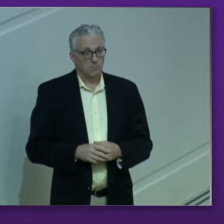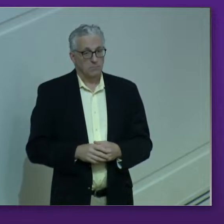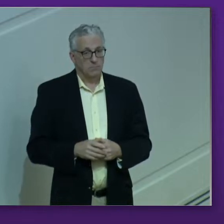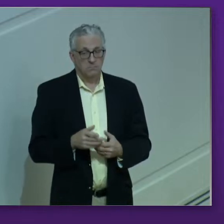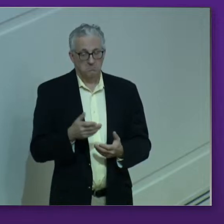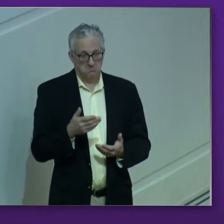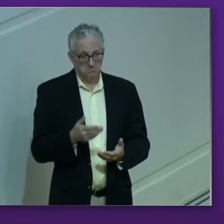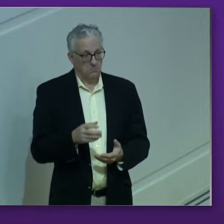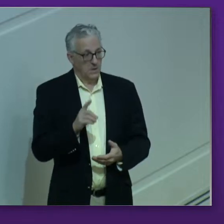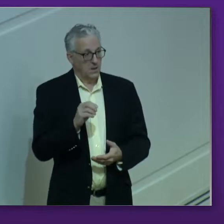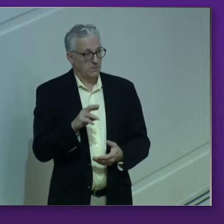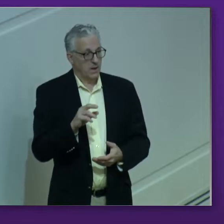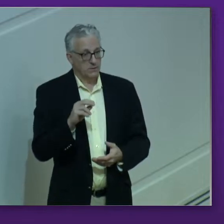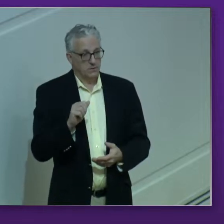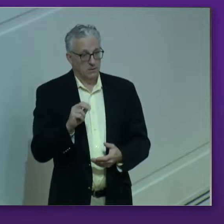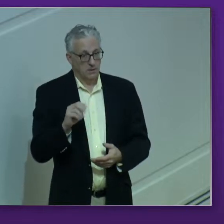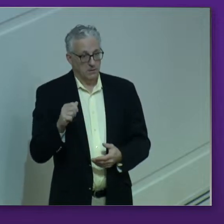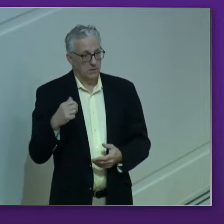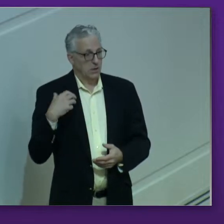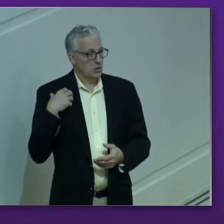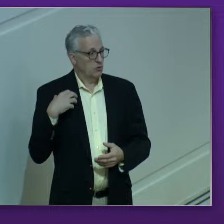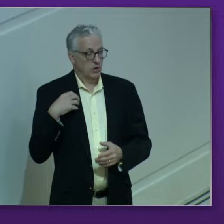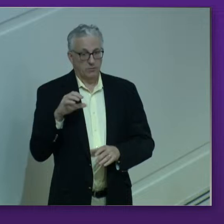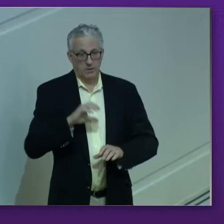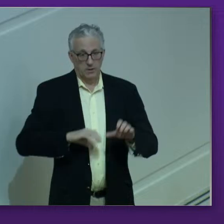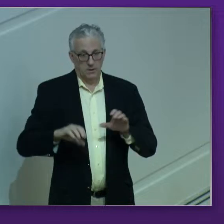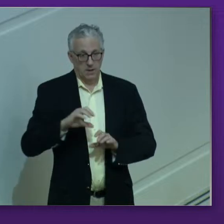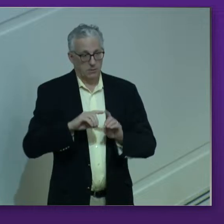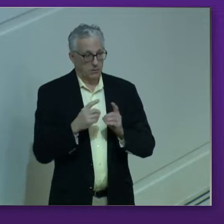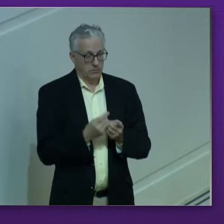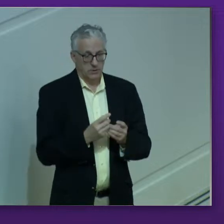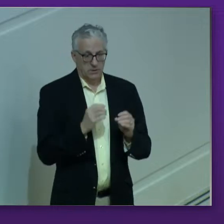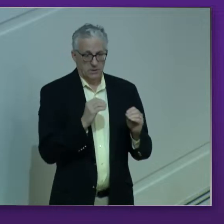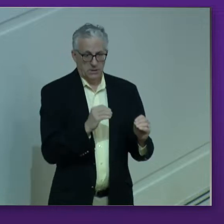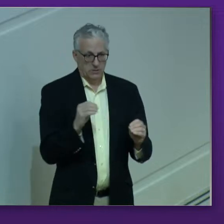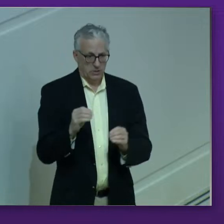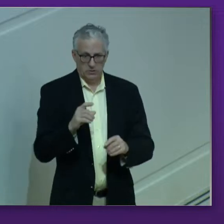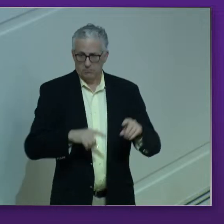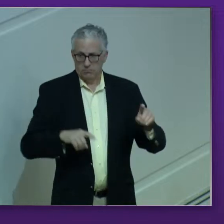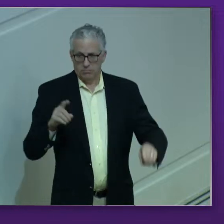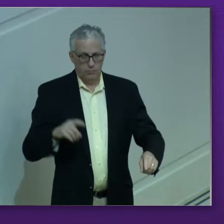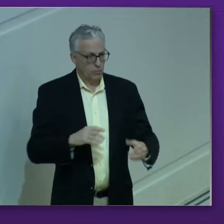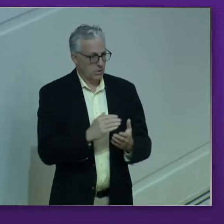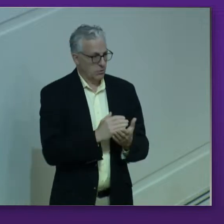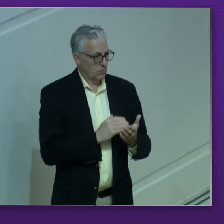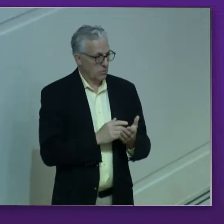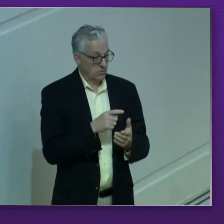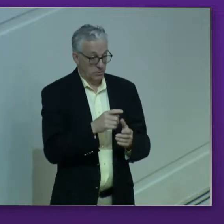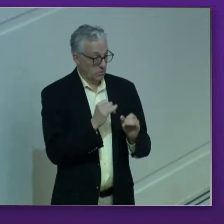PLEASE JOIN US ON STAGE.